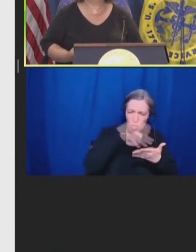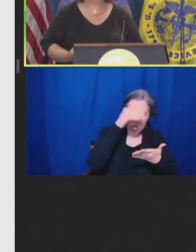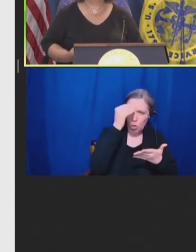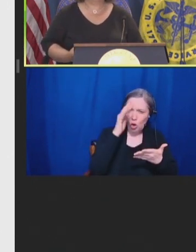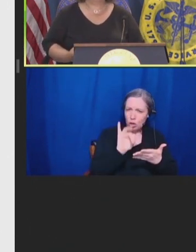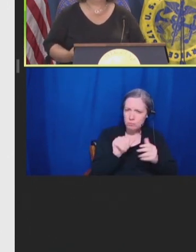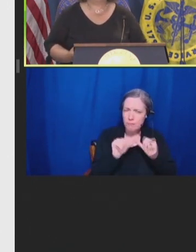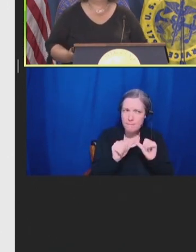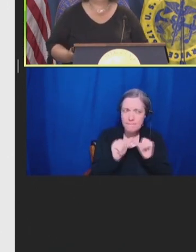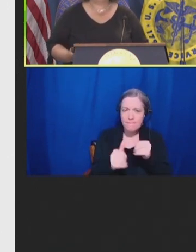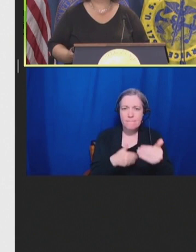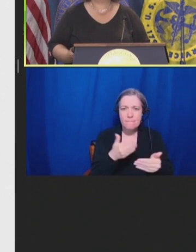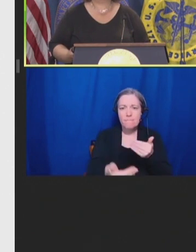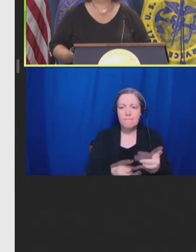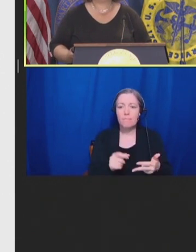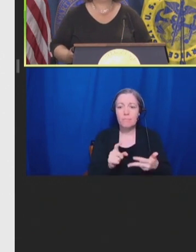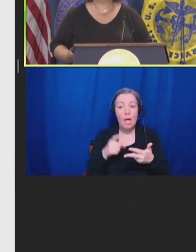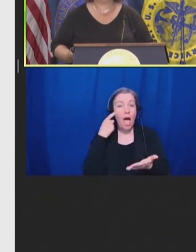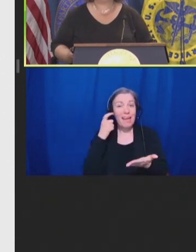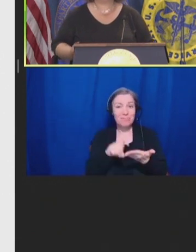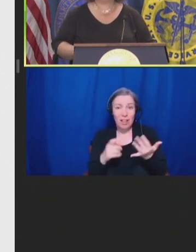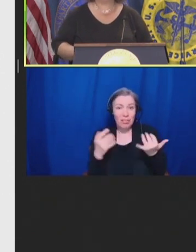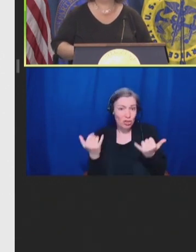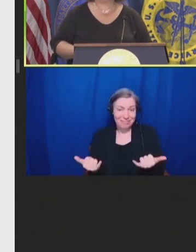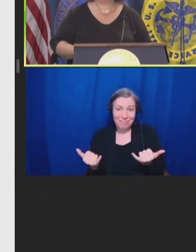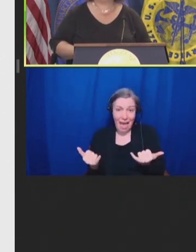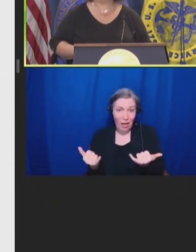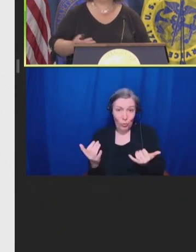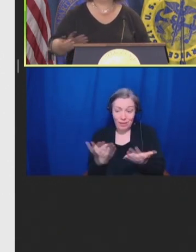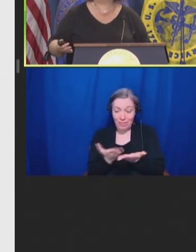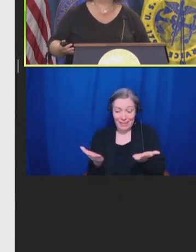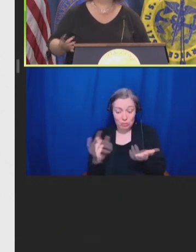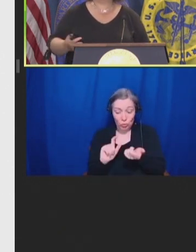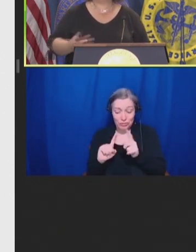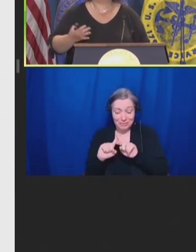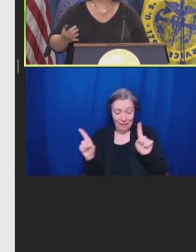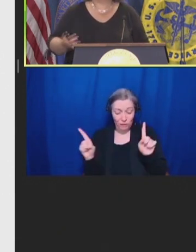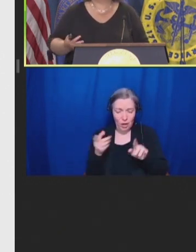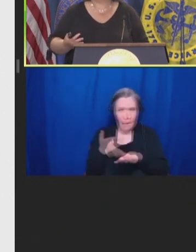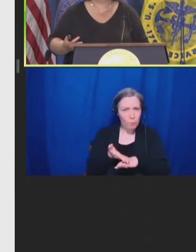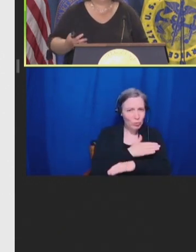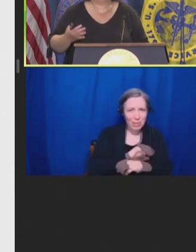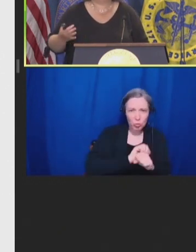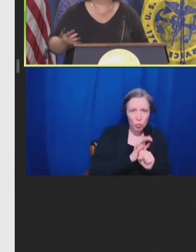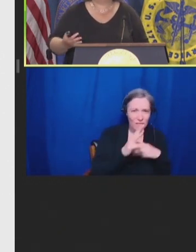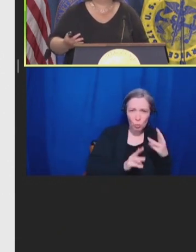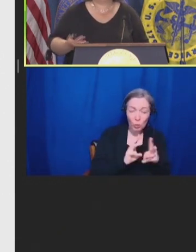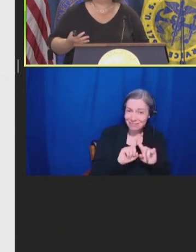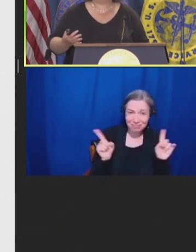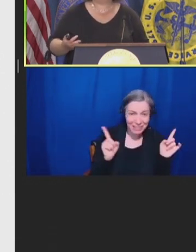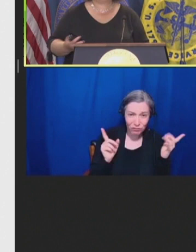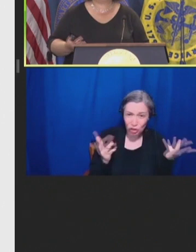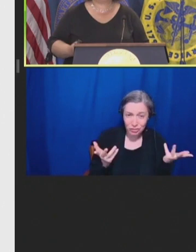we're currently working has changed. We're not going back to a pre-COVID world. We're in a new kind of different society, different world, and we need to make sure that we're